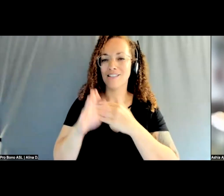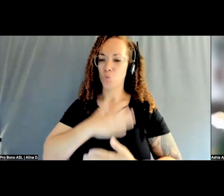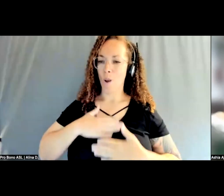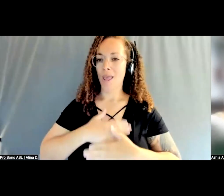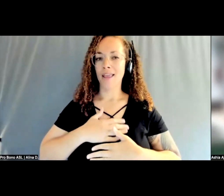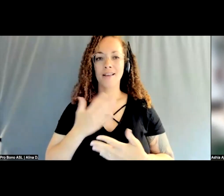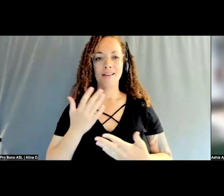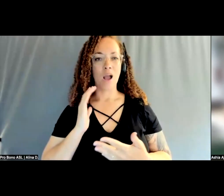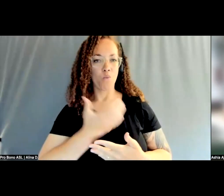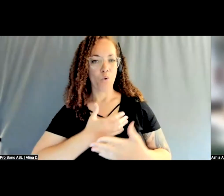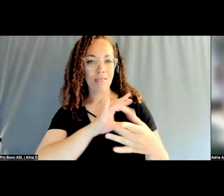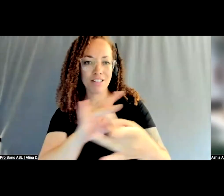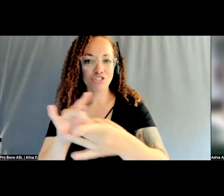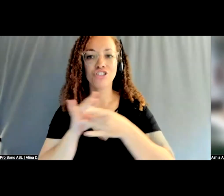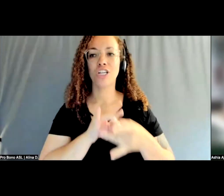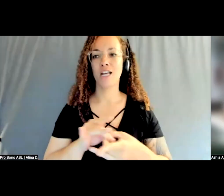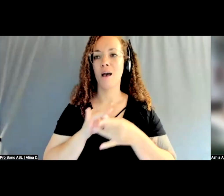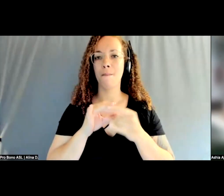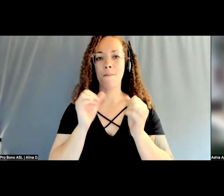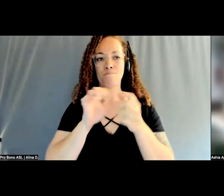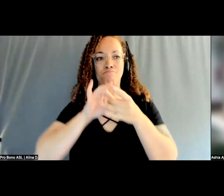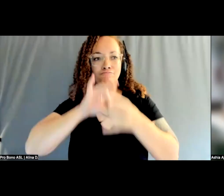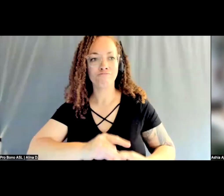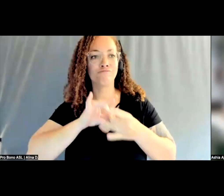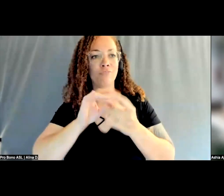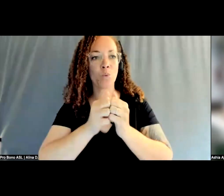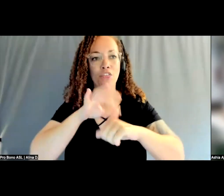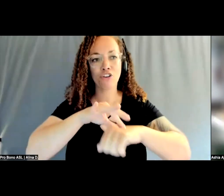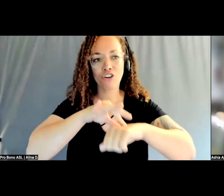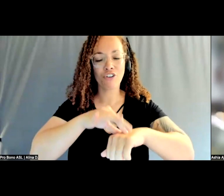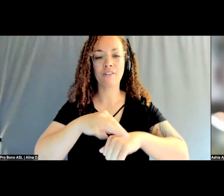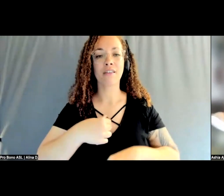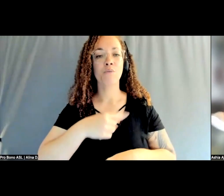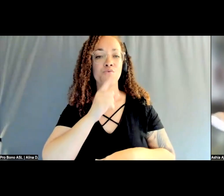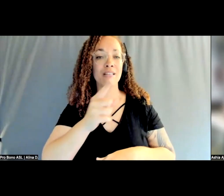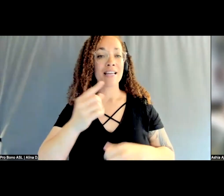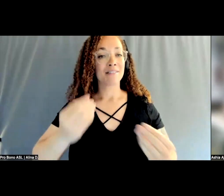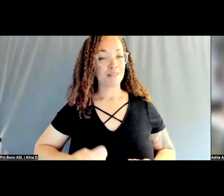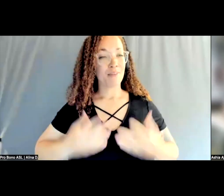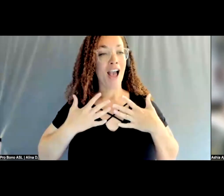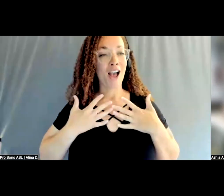to Earth. And, so I was really inspired by a lot of the poems from motherworld about you know,